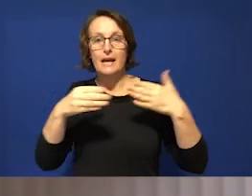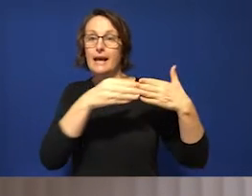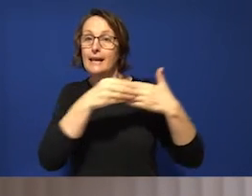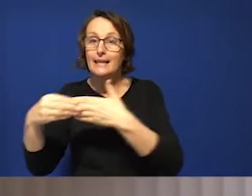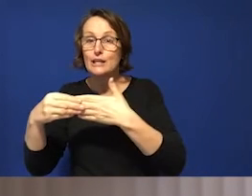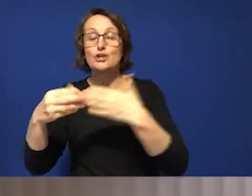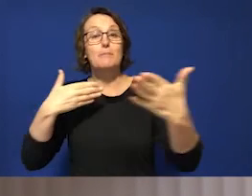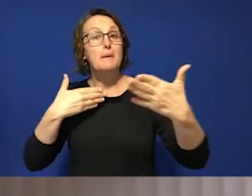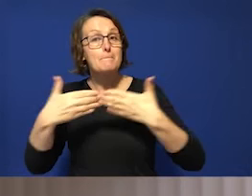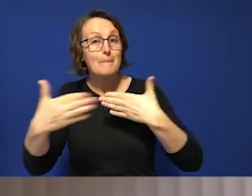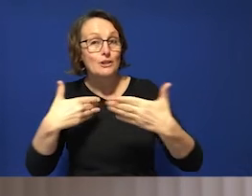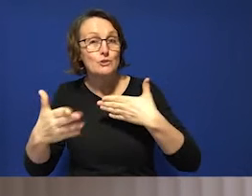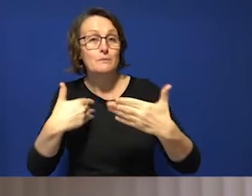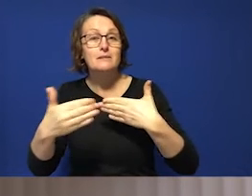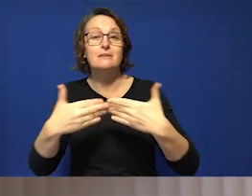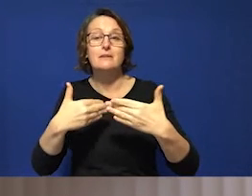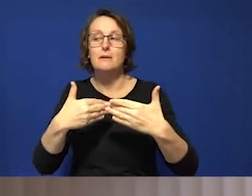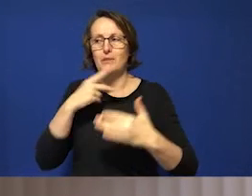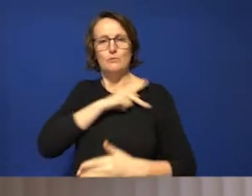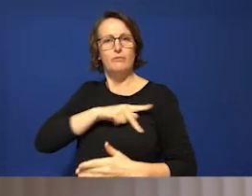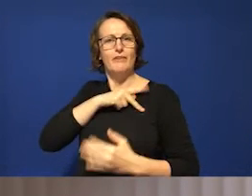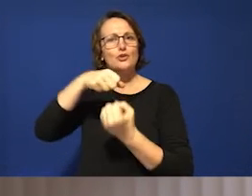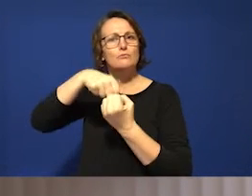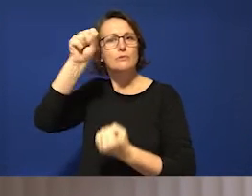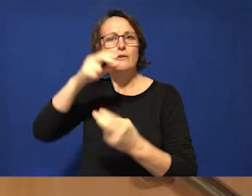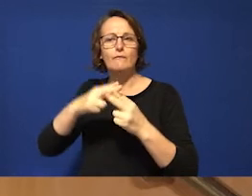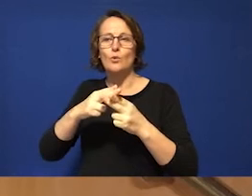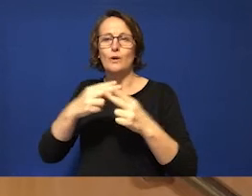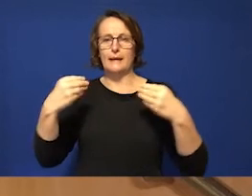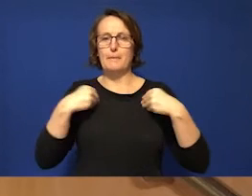and Management, and professional qualifications in Company Directorship.